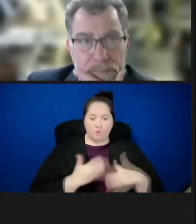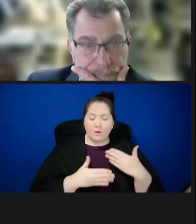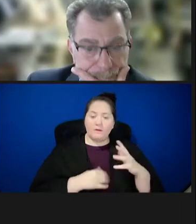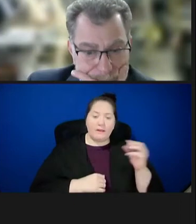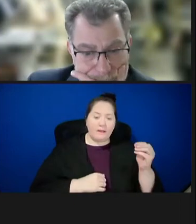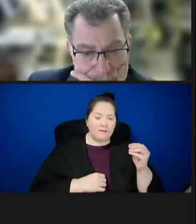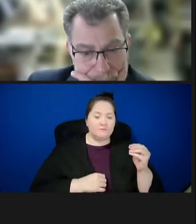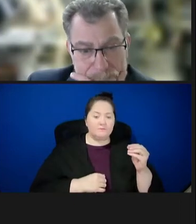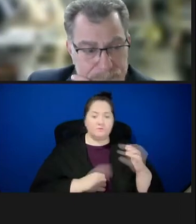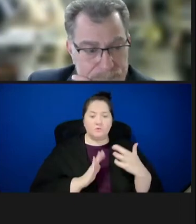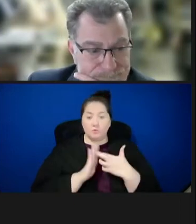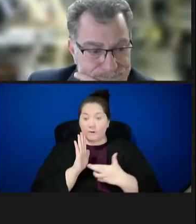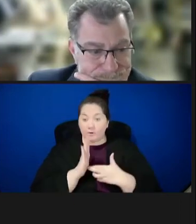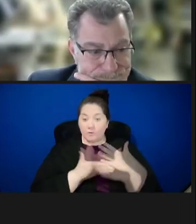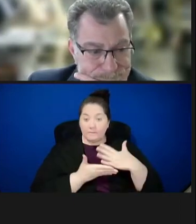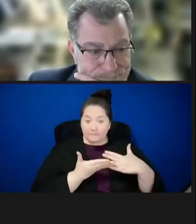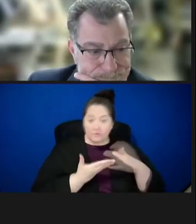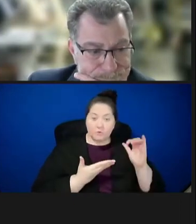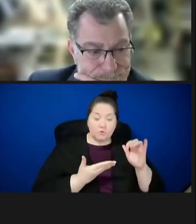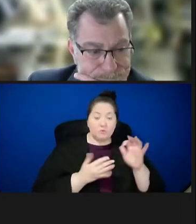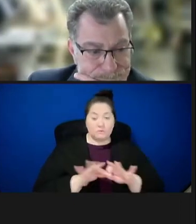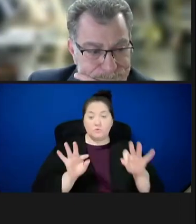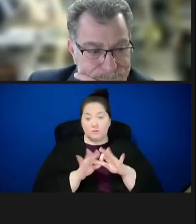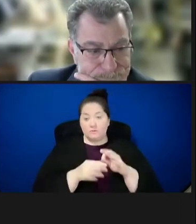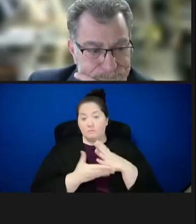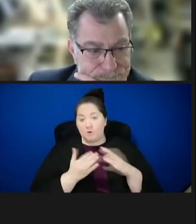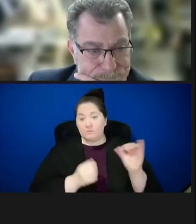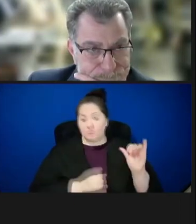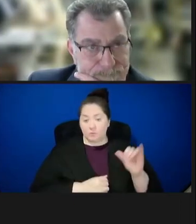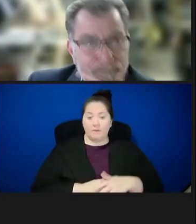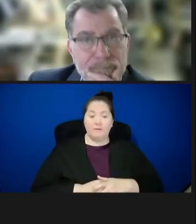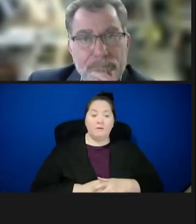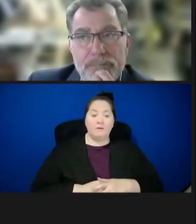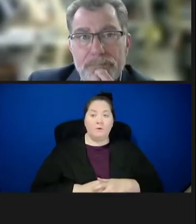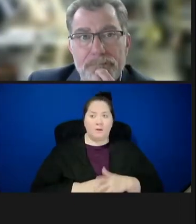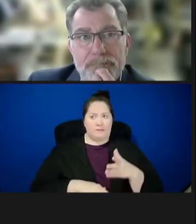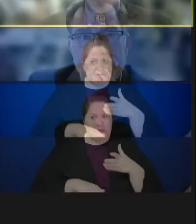regulatory piece is certainly a critical one as well. We're a bit over on time,